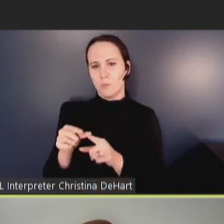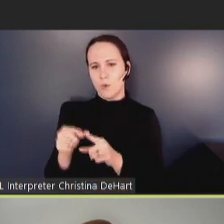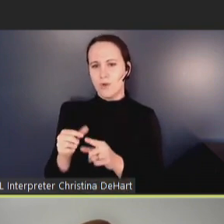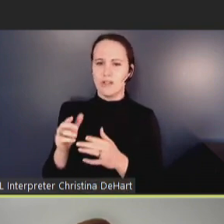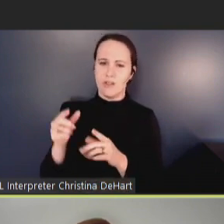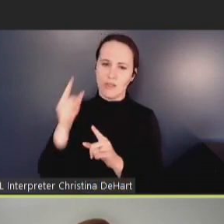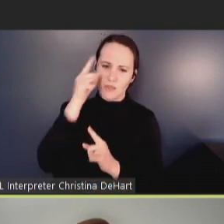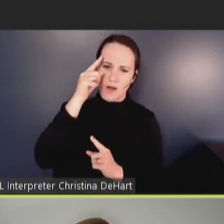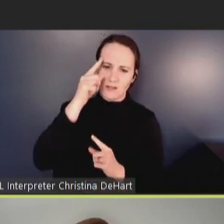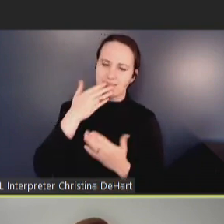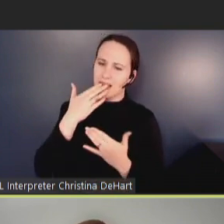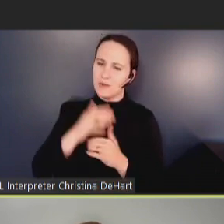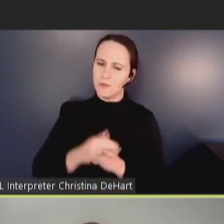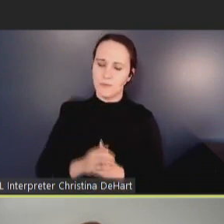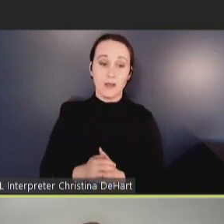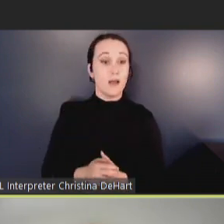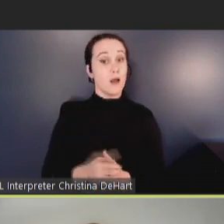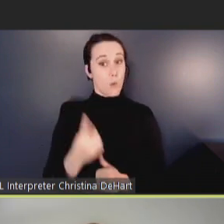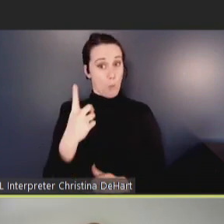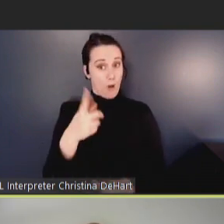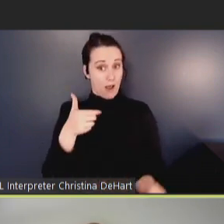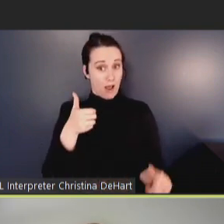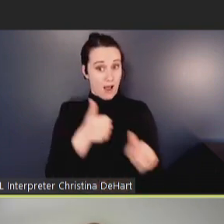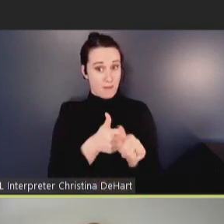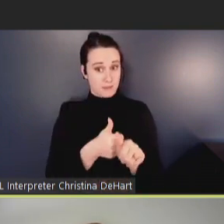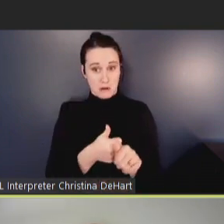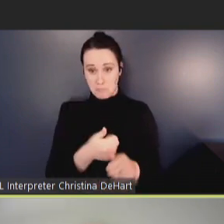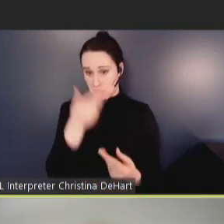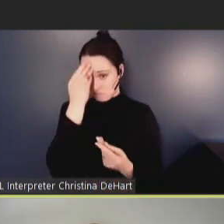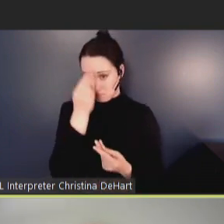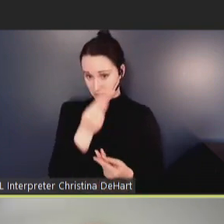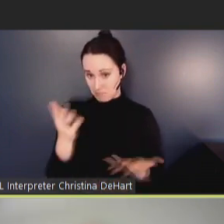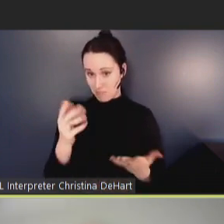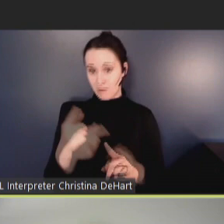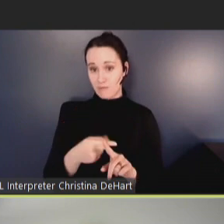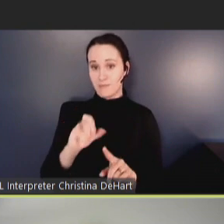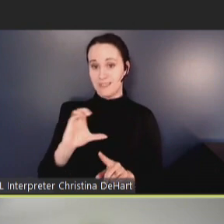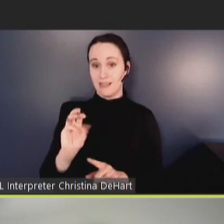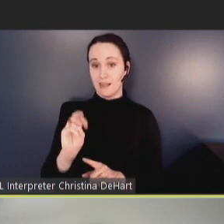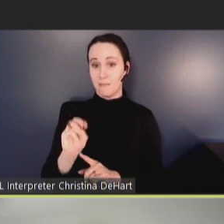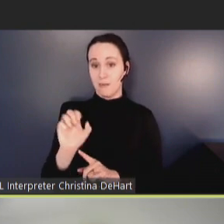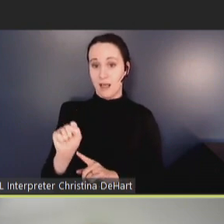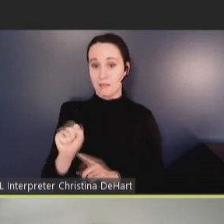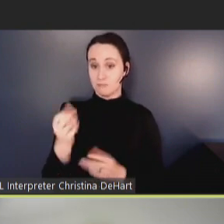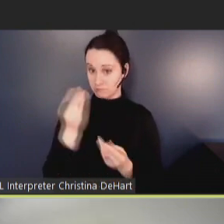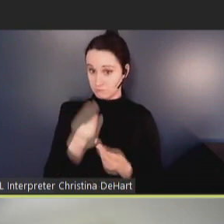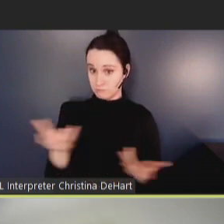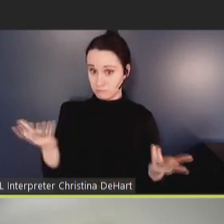I did have one update that I just wanted to share from CMS, which is to just let everyone know,